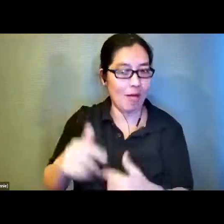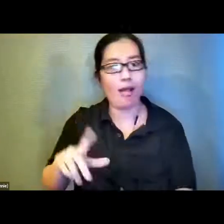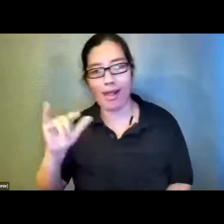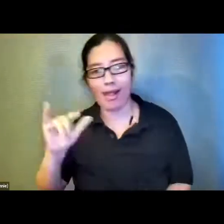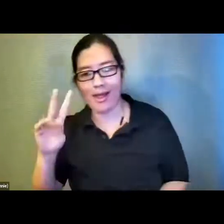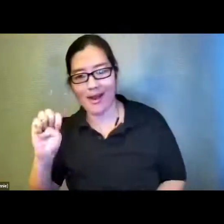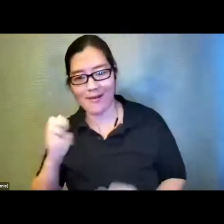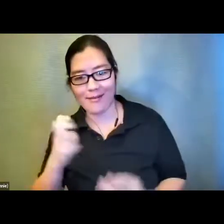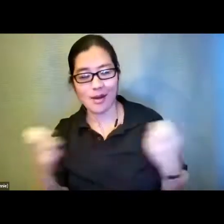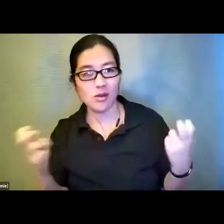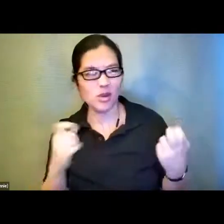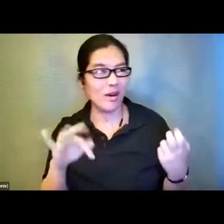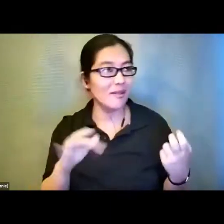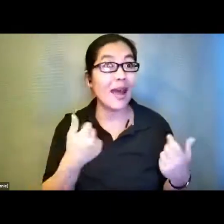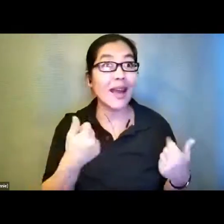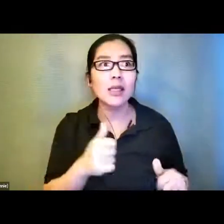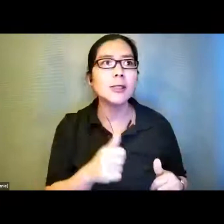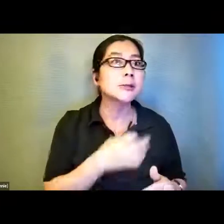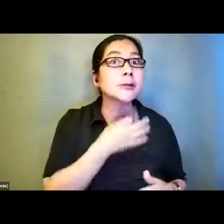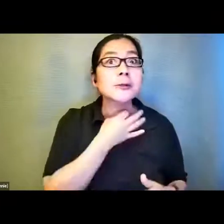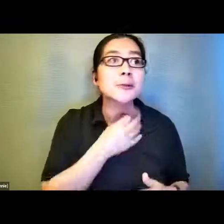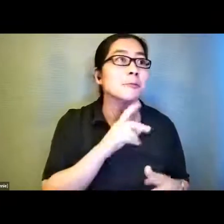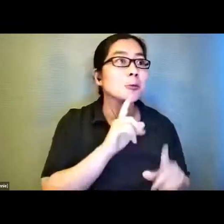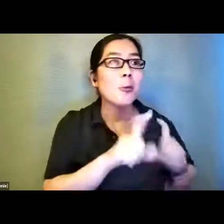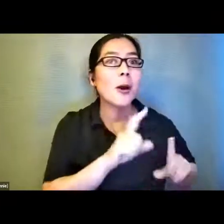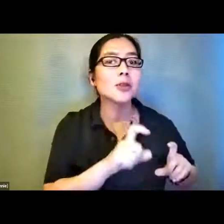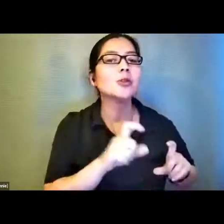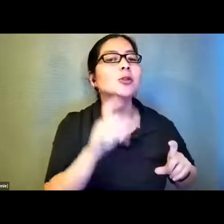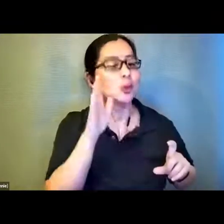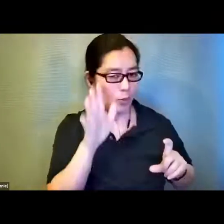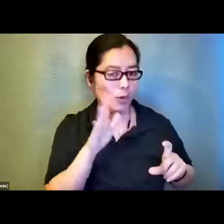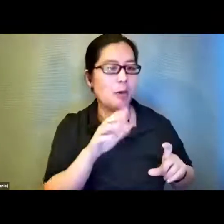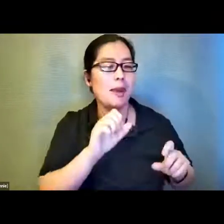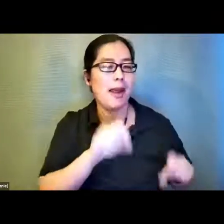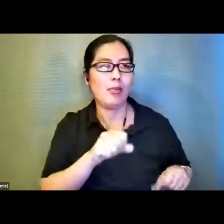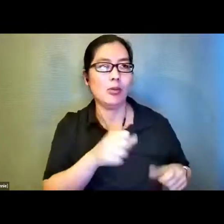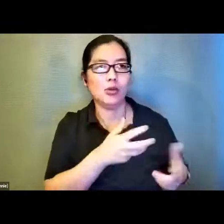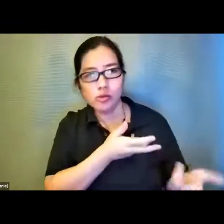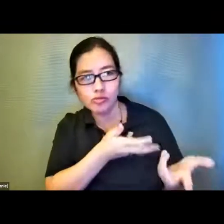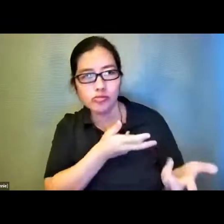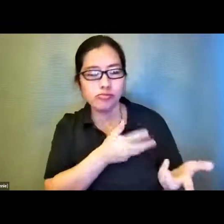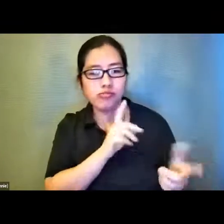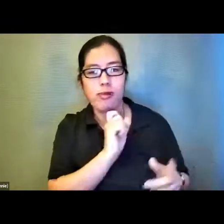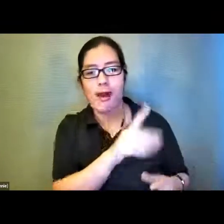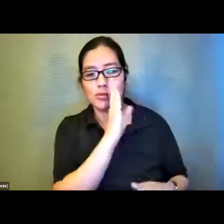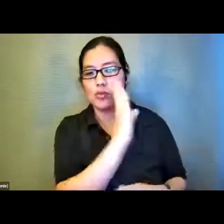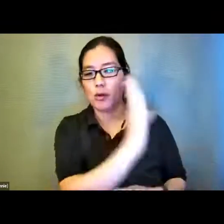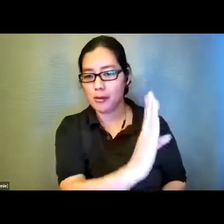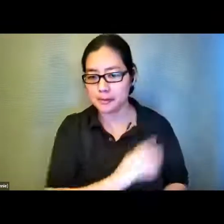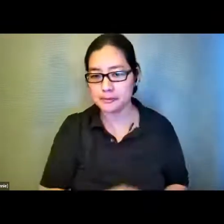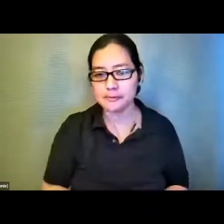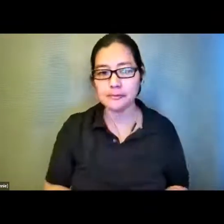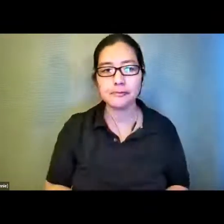opportunity to engage with some of the important points that Matthew brought up. I think we couldn't